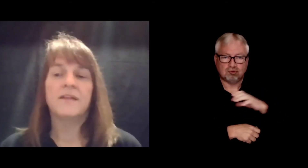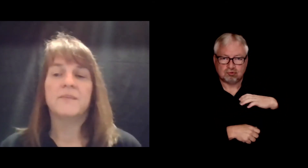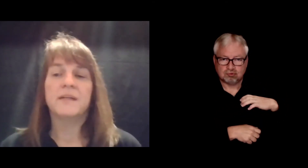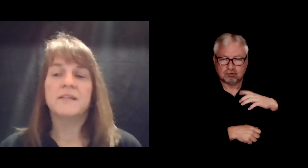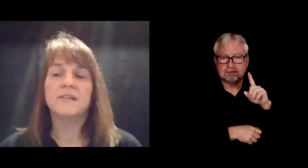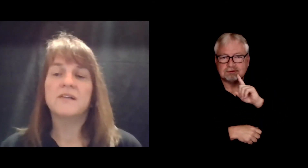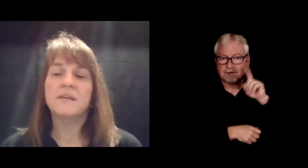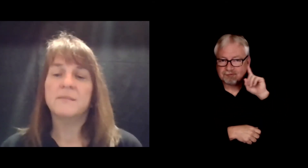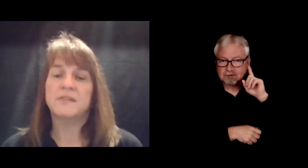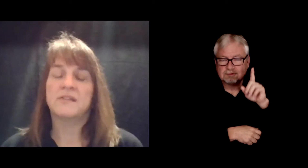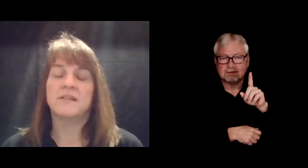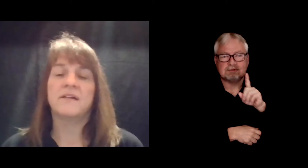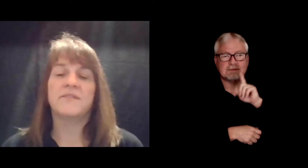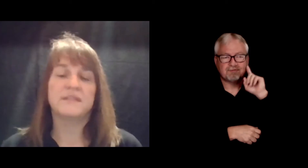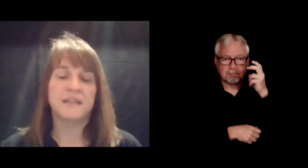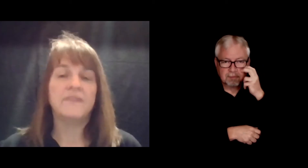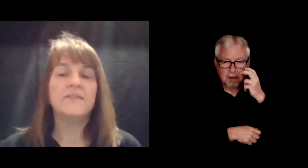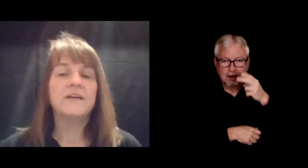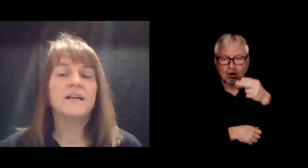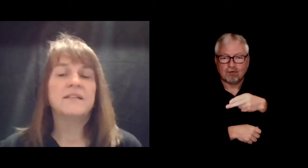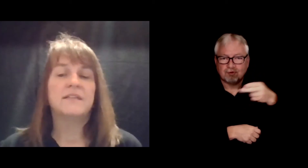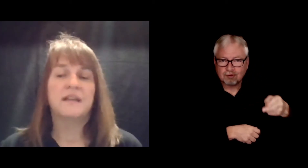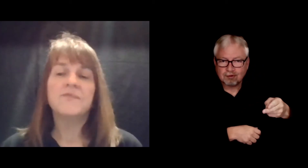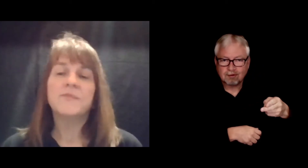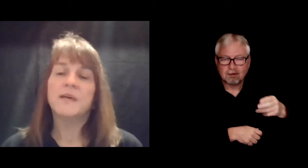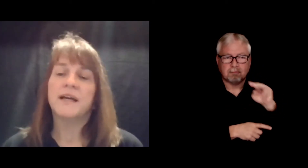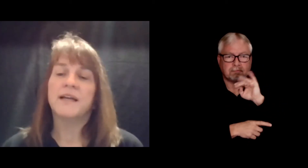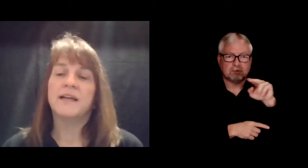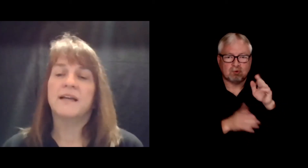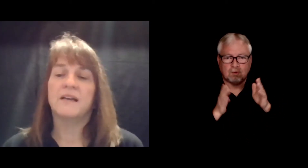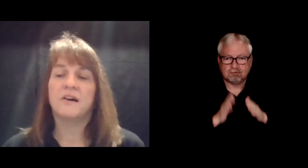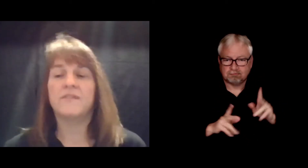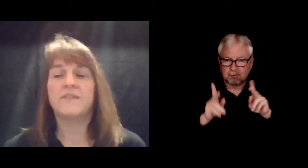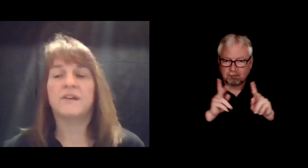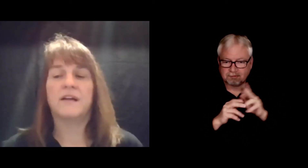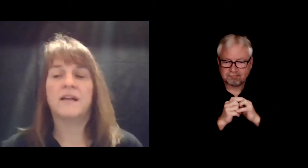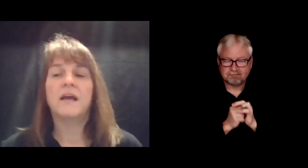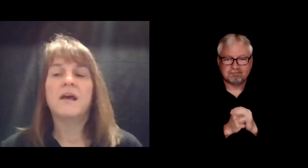the Minnesota Commission of the Deaf, DeafBlind, and Hard of Hearing.